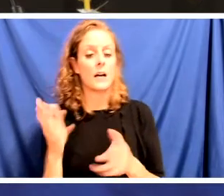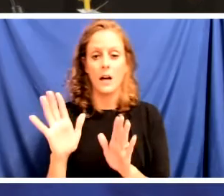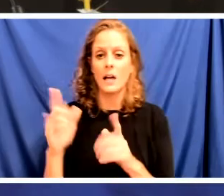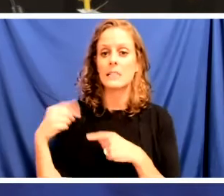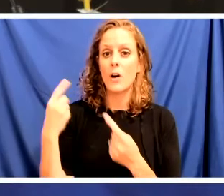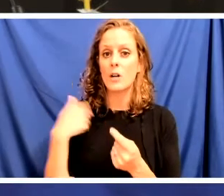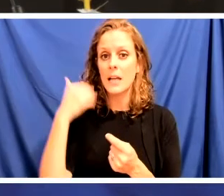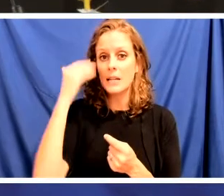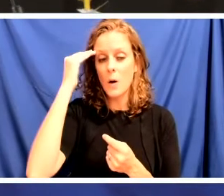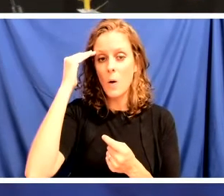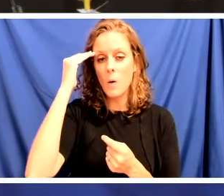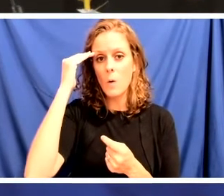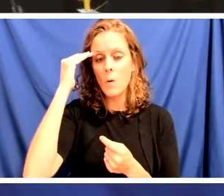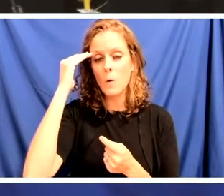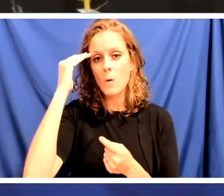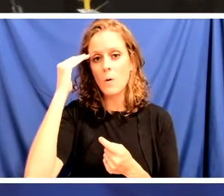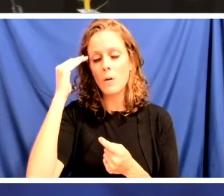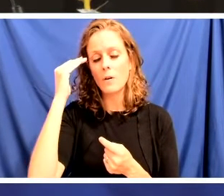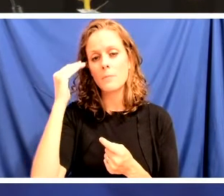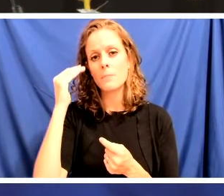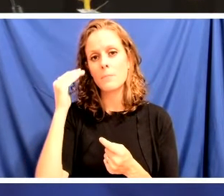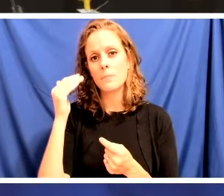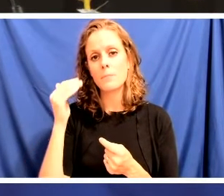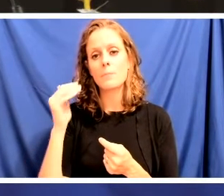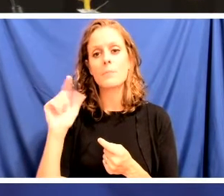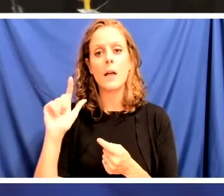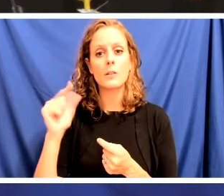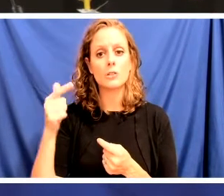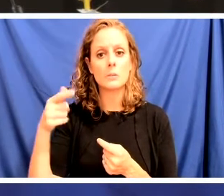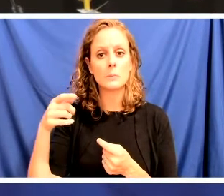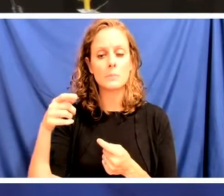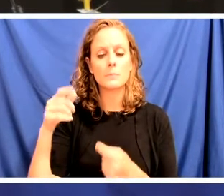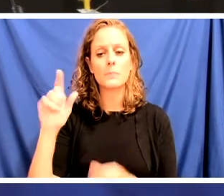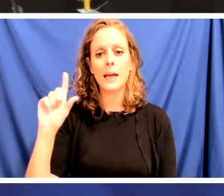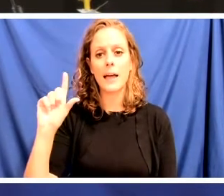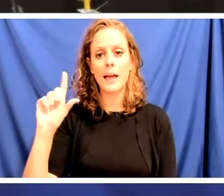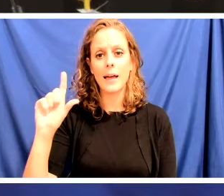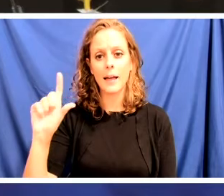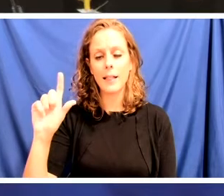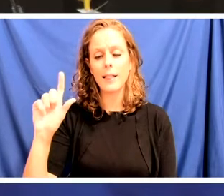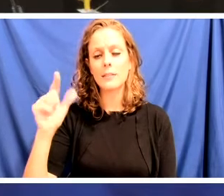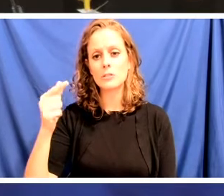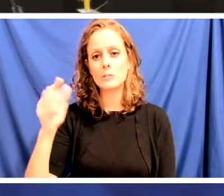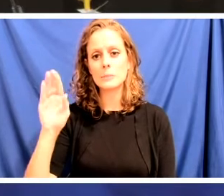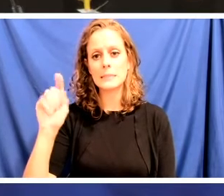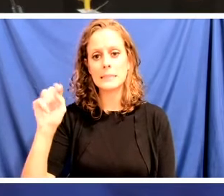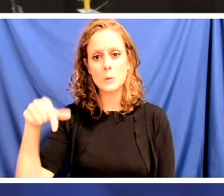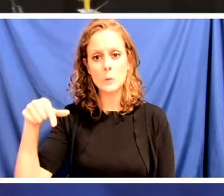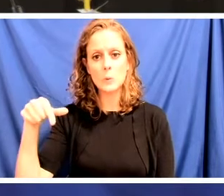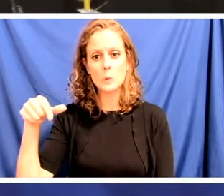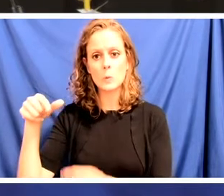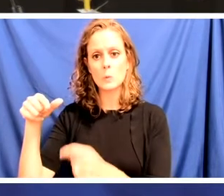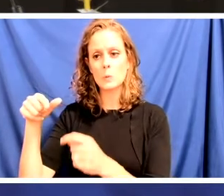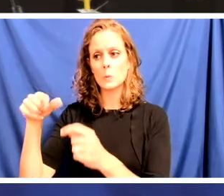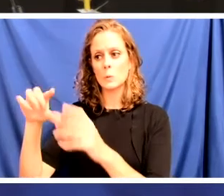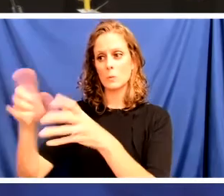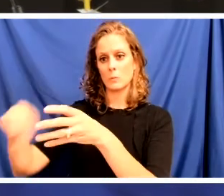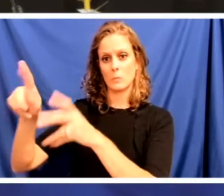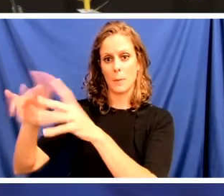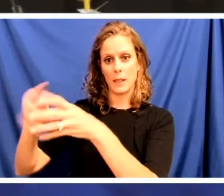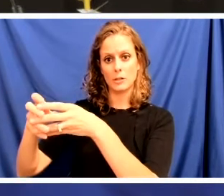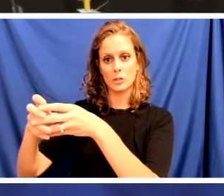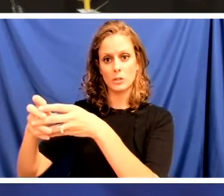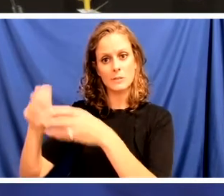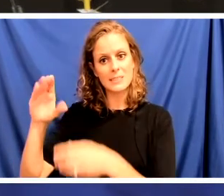SacGov: acknowledges, for instance LGBT Q households, so that was one of the things that as a relatively new supervisor.